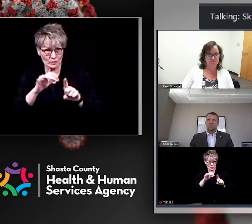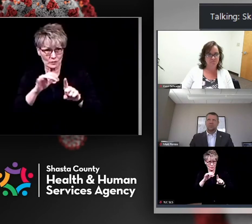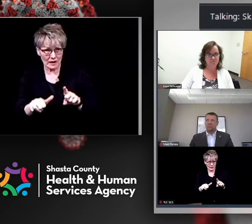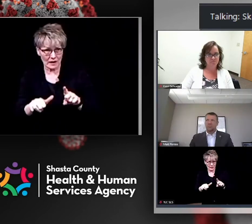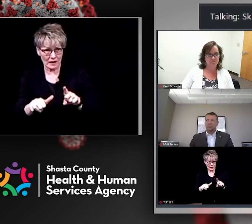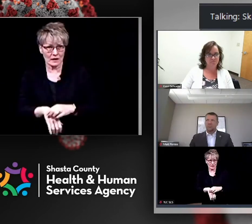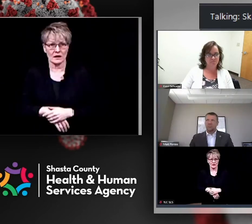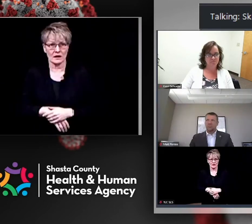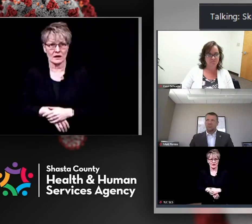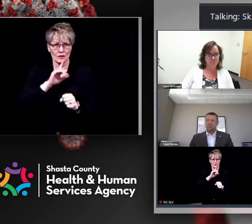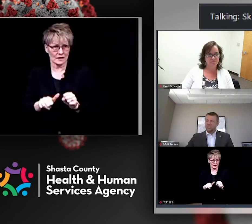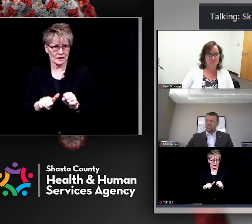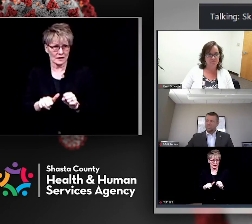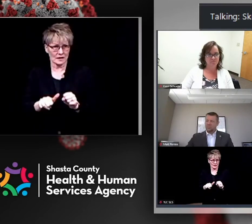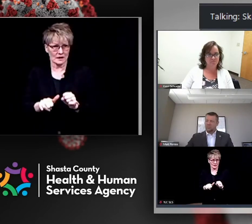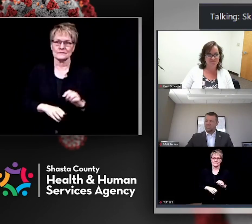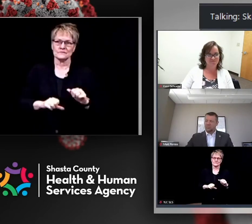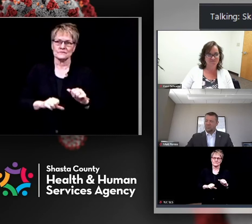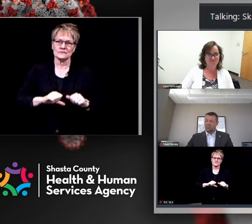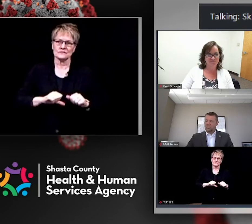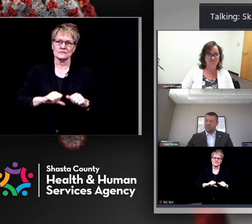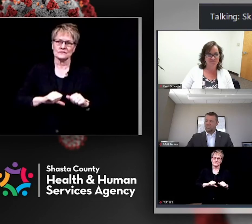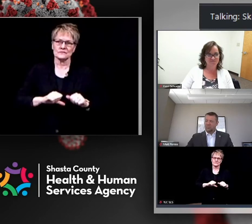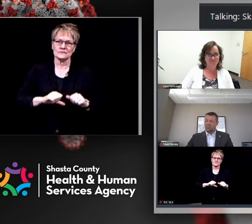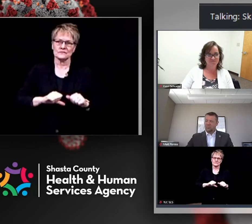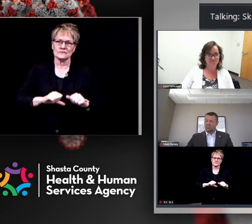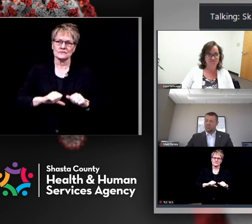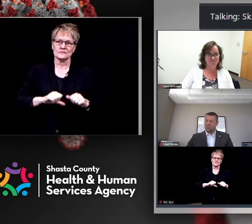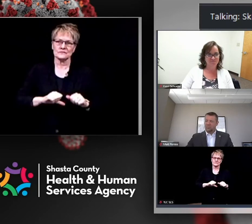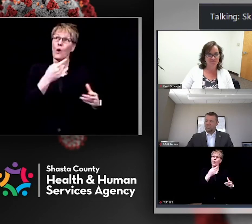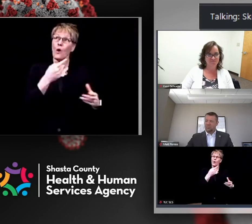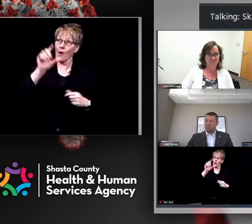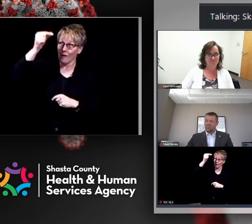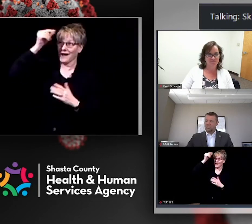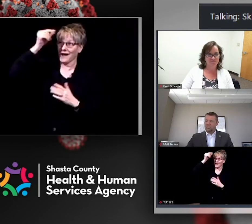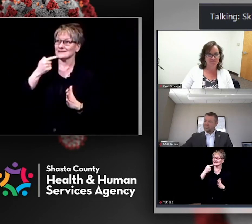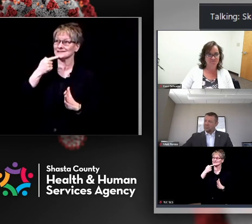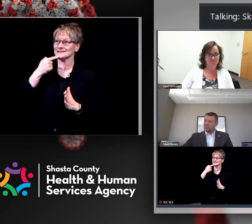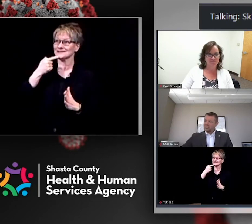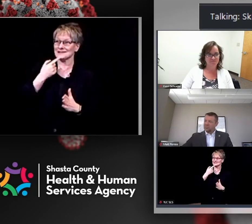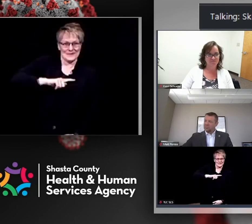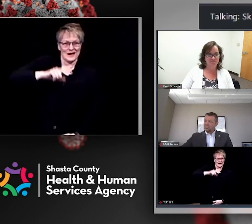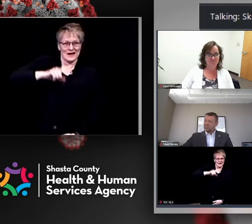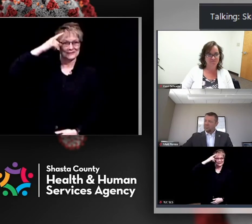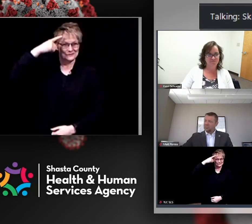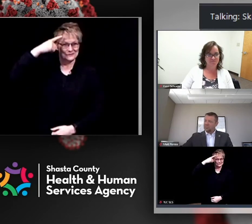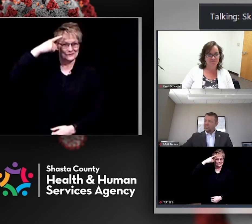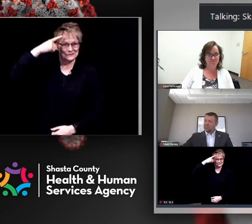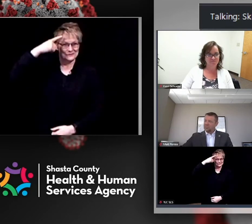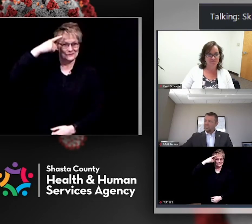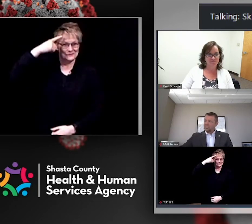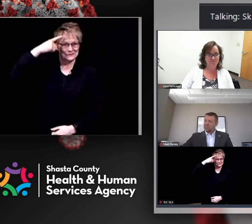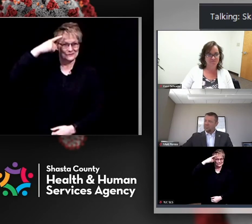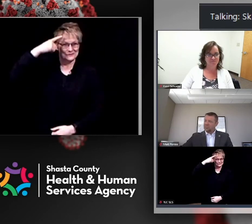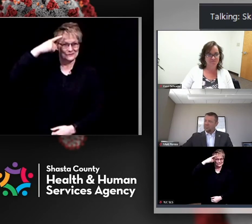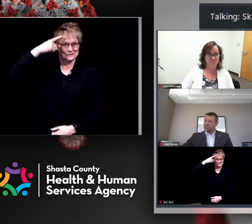yes, I can have a shot now." And there are people who, apparently, at least they say they went to